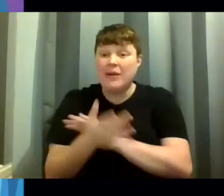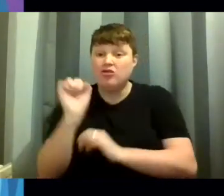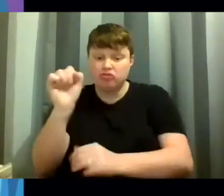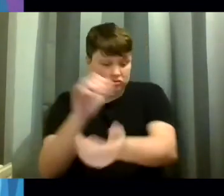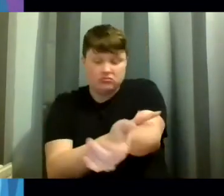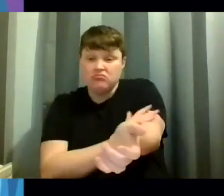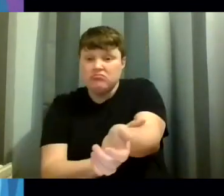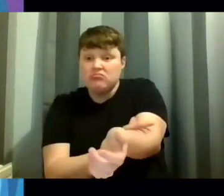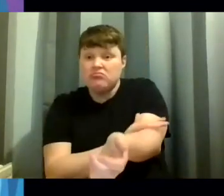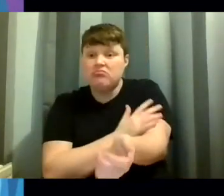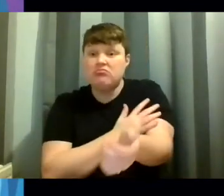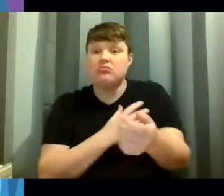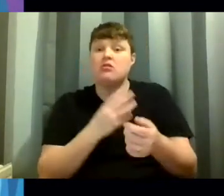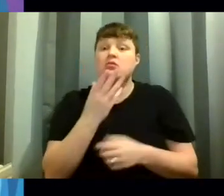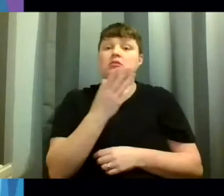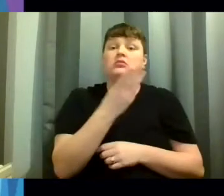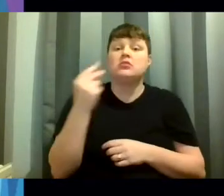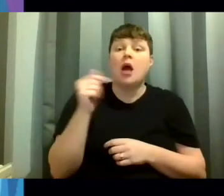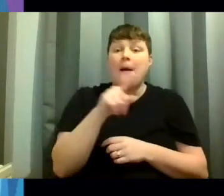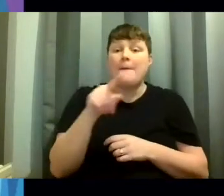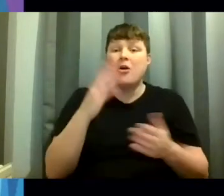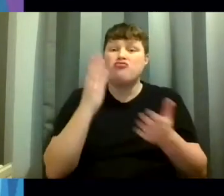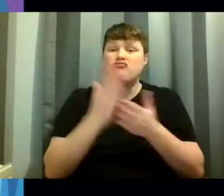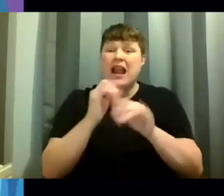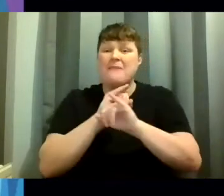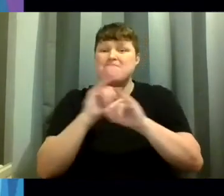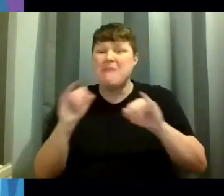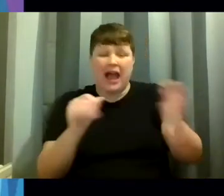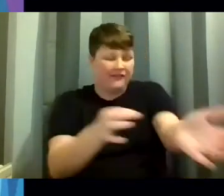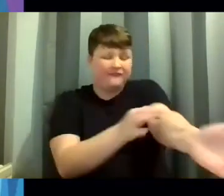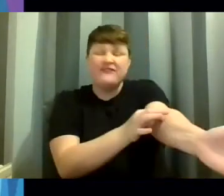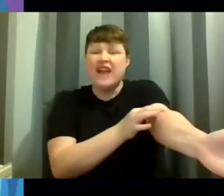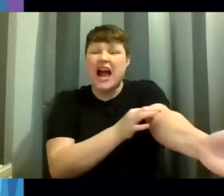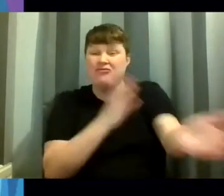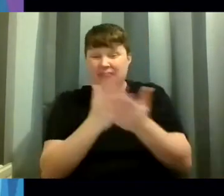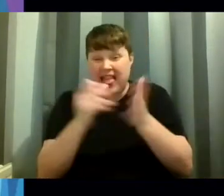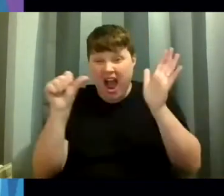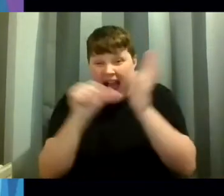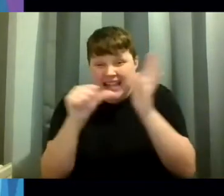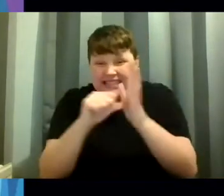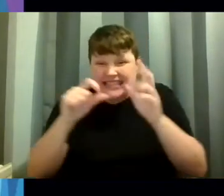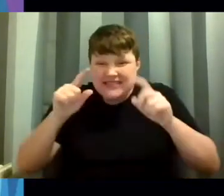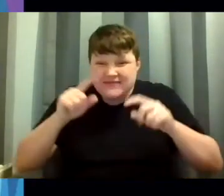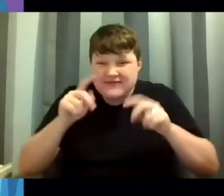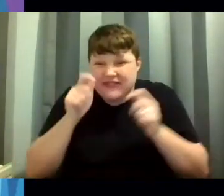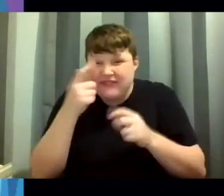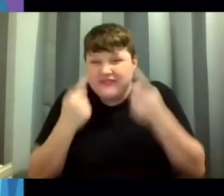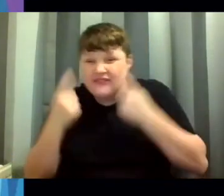with very poor circulation, for example, it might be very hard to to identify where the veins are.